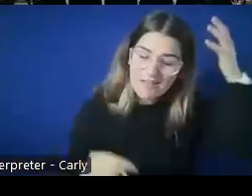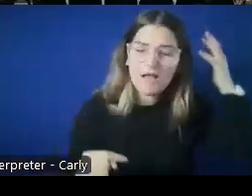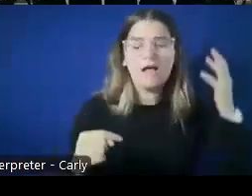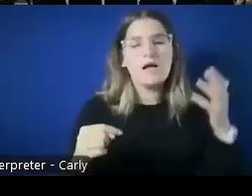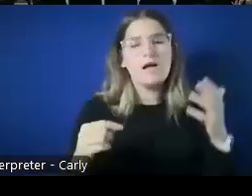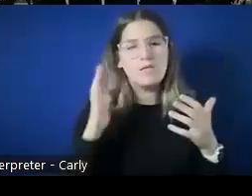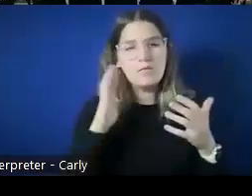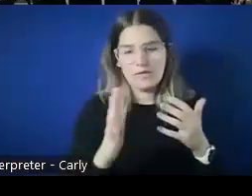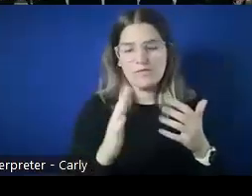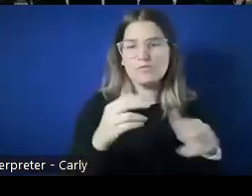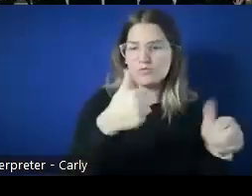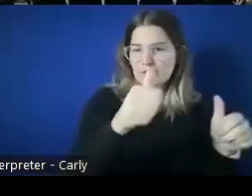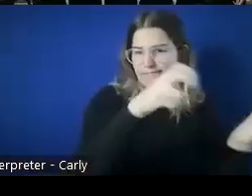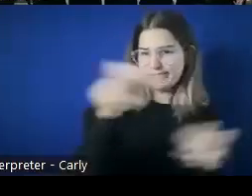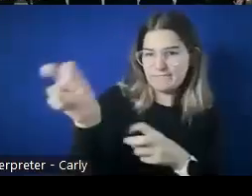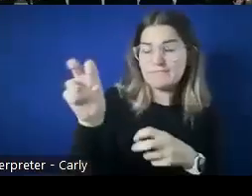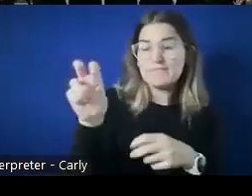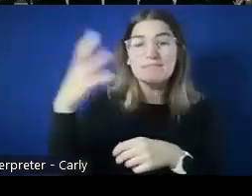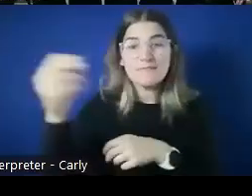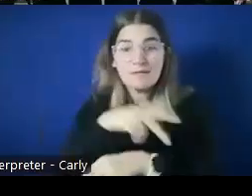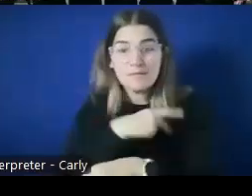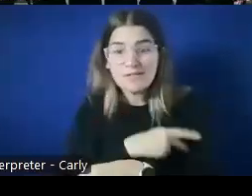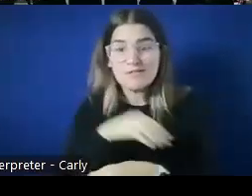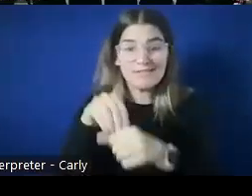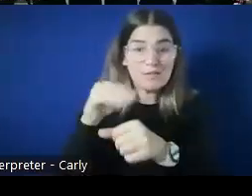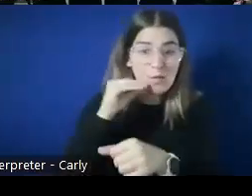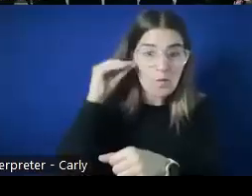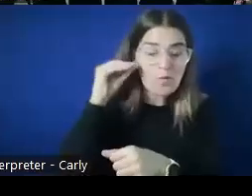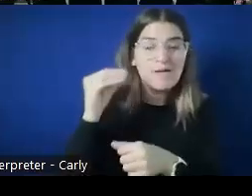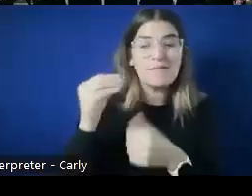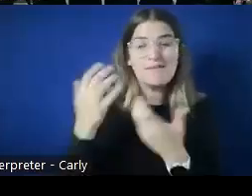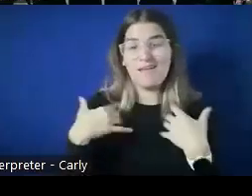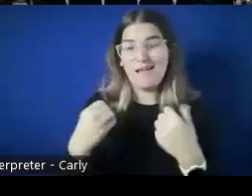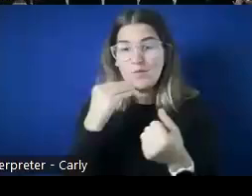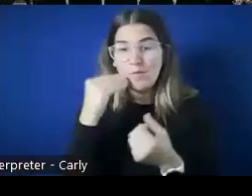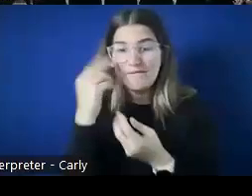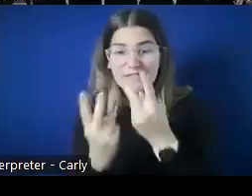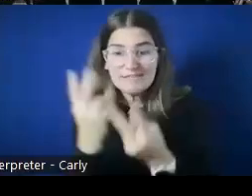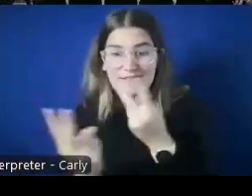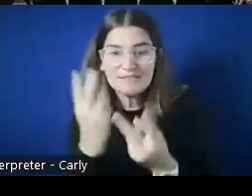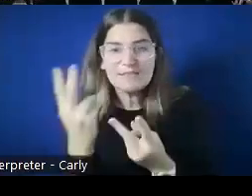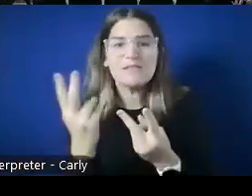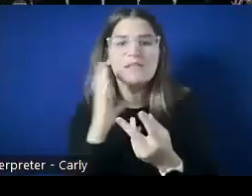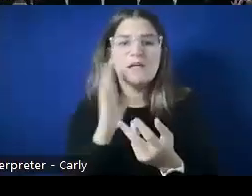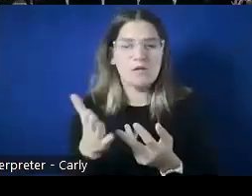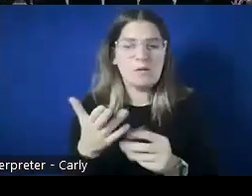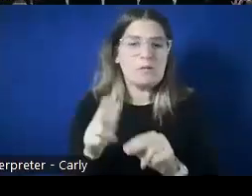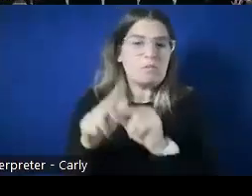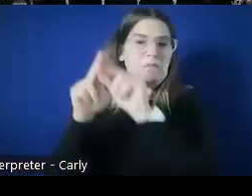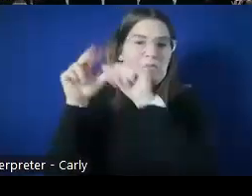services inhome Services maybe a health home um and then up up the Continuum of Care as well with